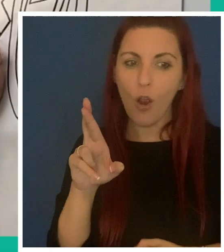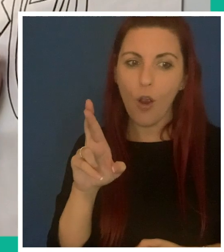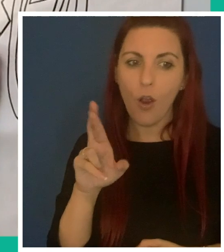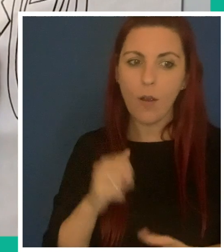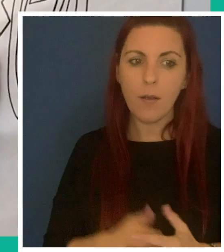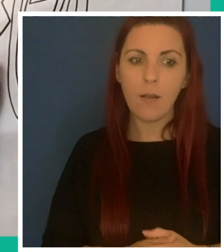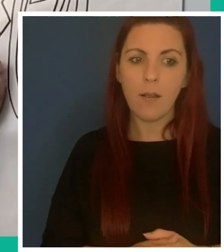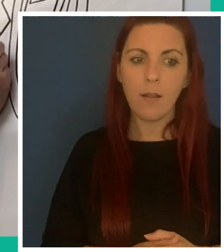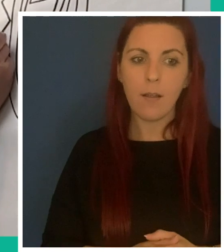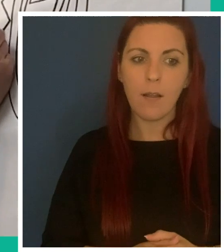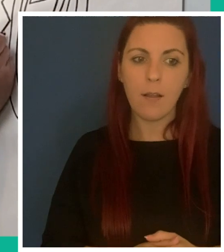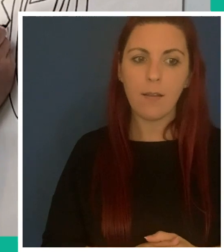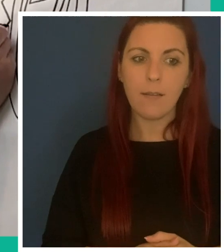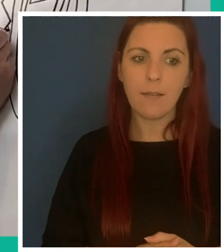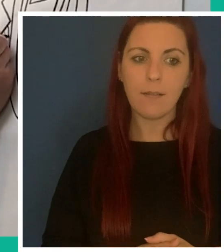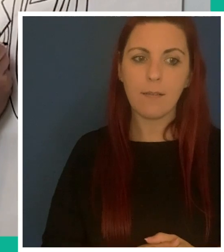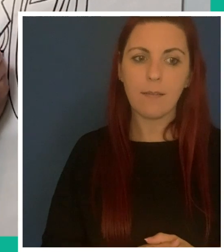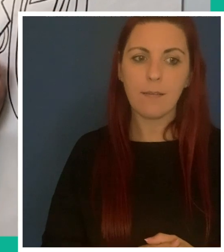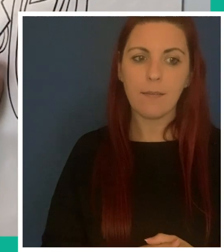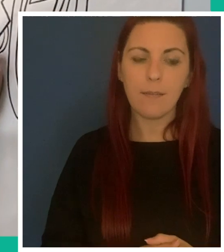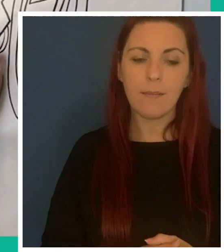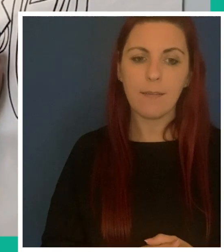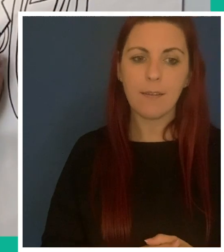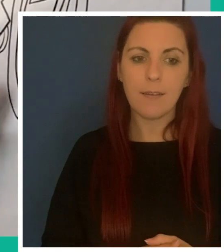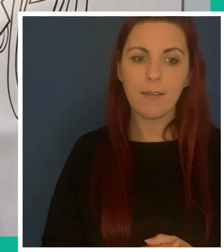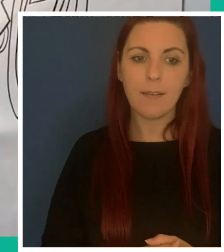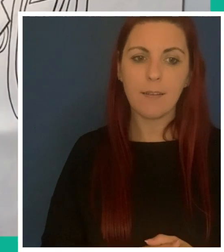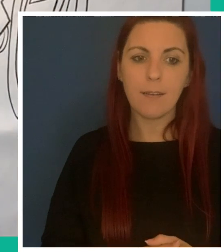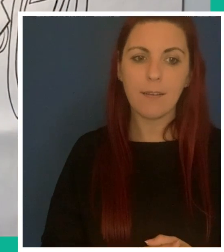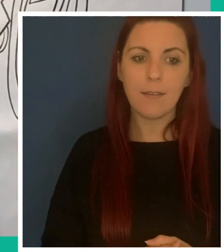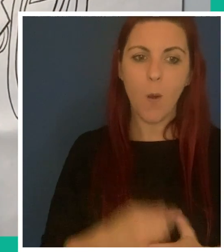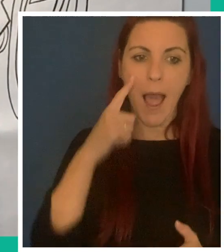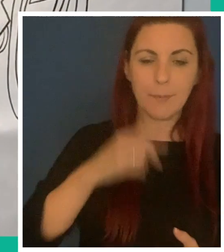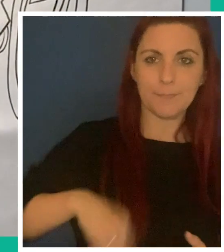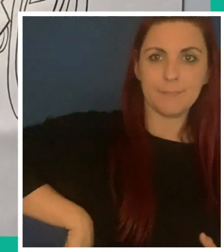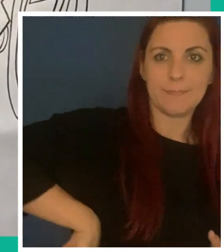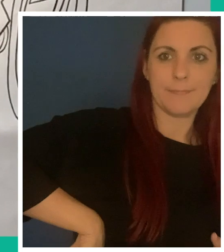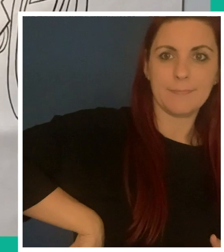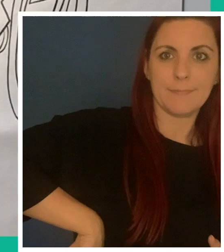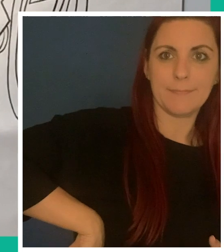So I'm going to draw one sausage here and one sausage here coming out behind, okay.